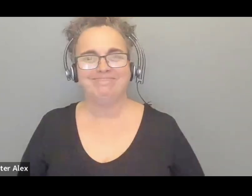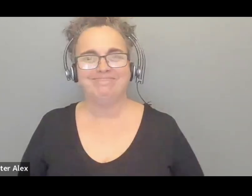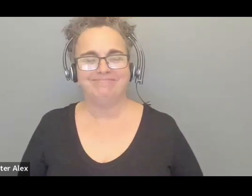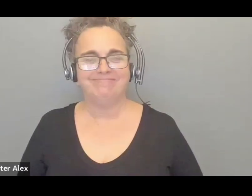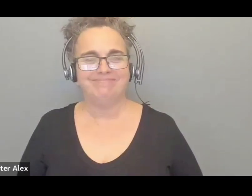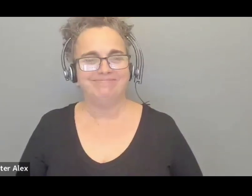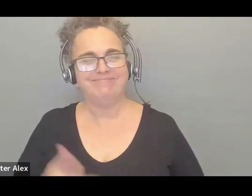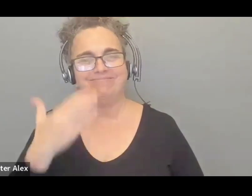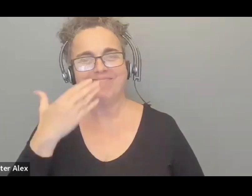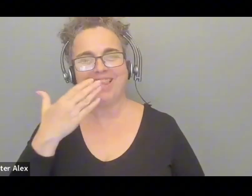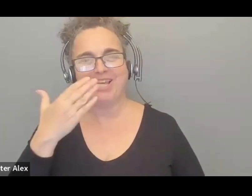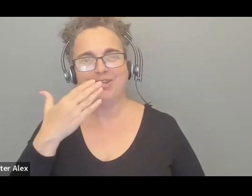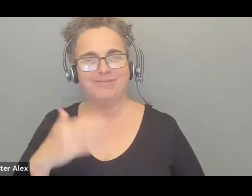Thank you.